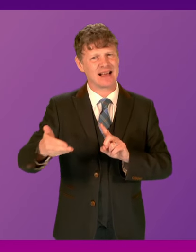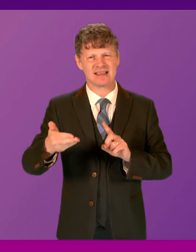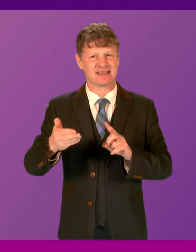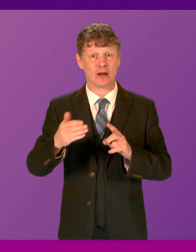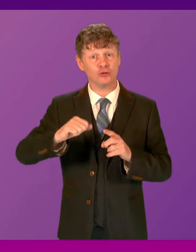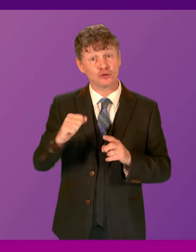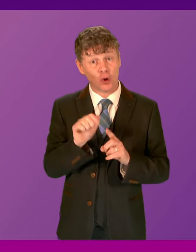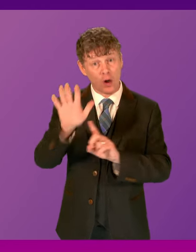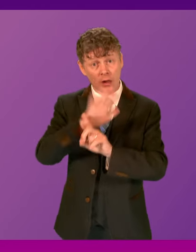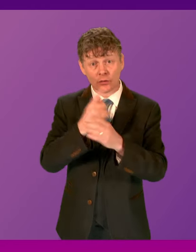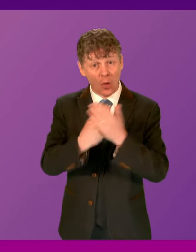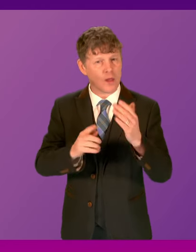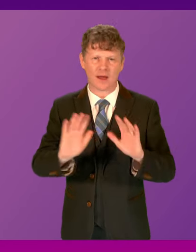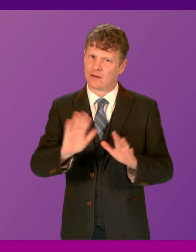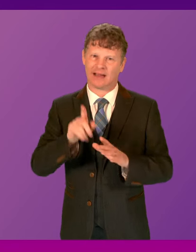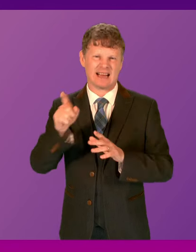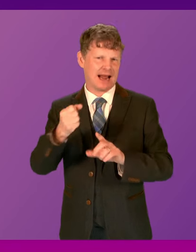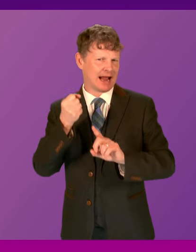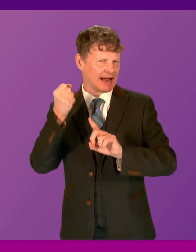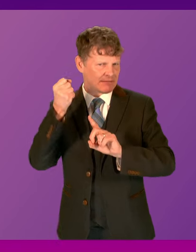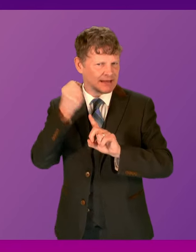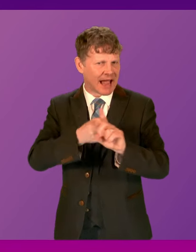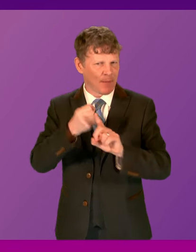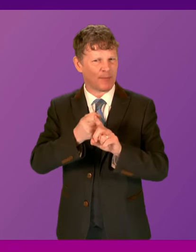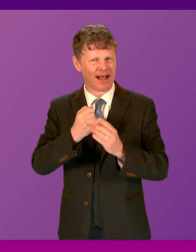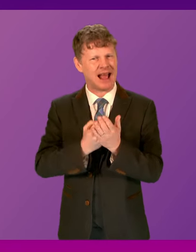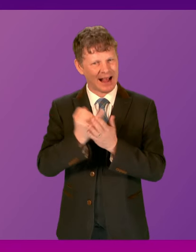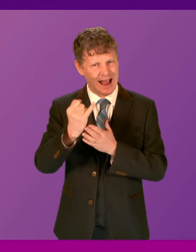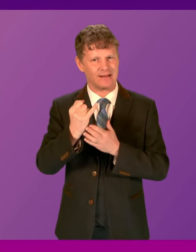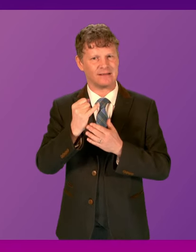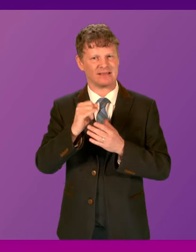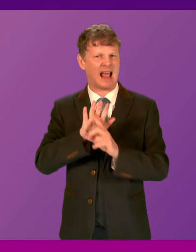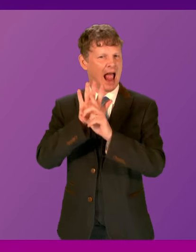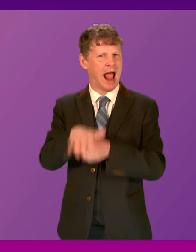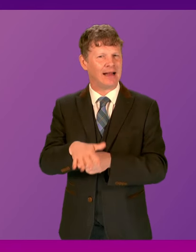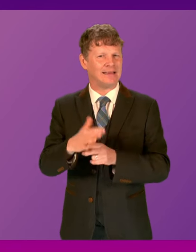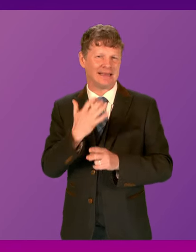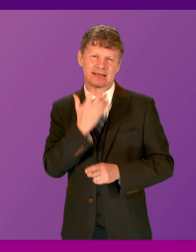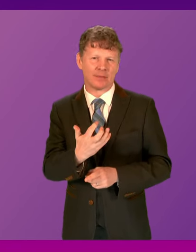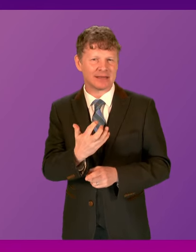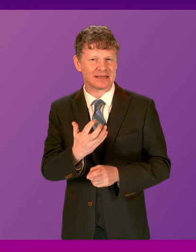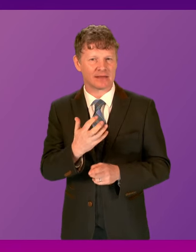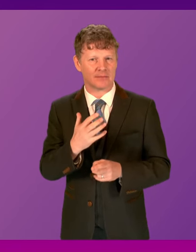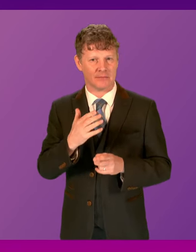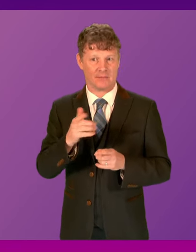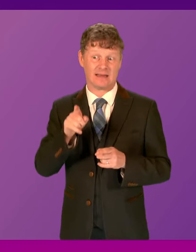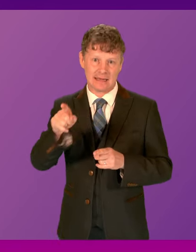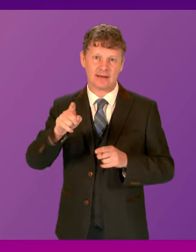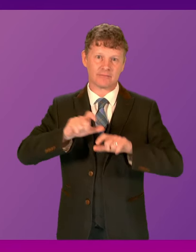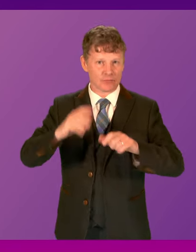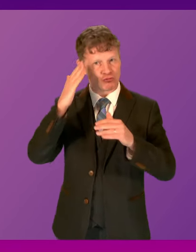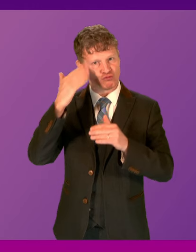as he campaigned against antisemitism and reminded us never to forget the horrors of the Holocaust.